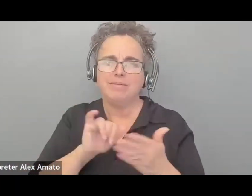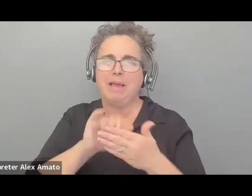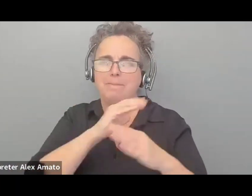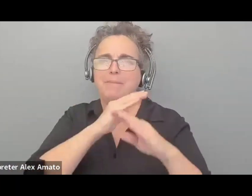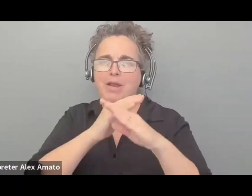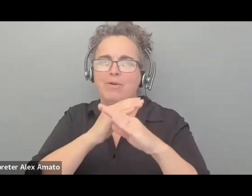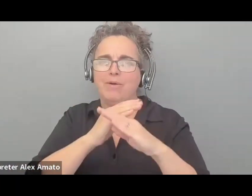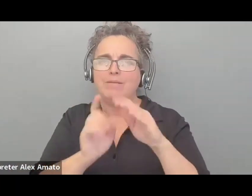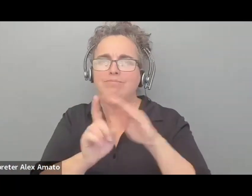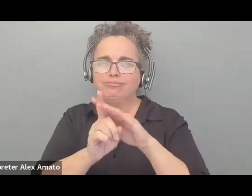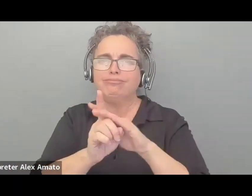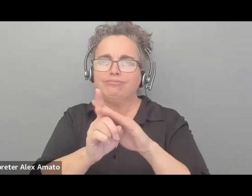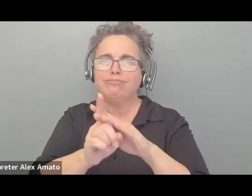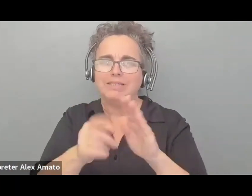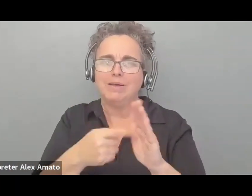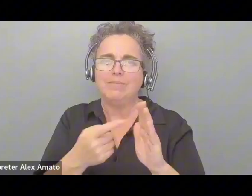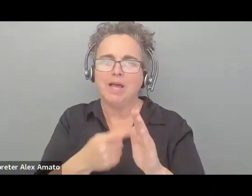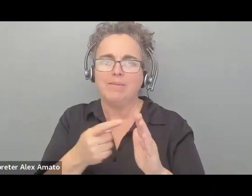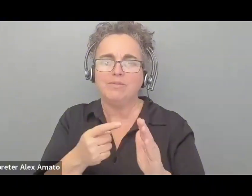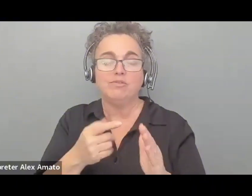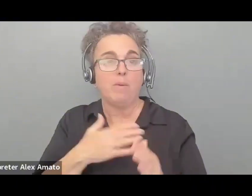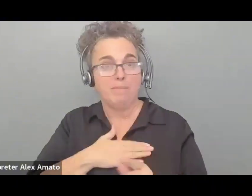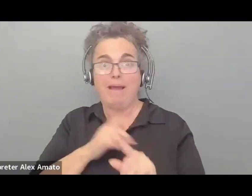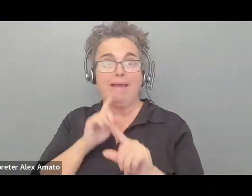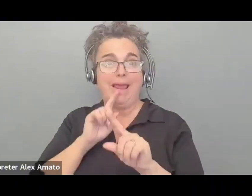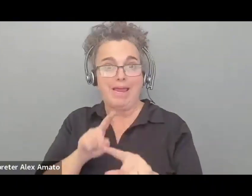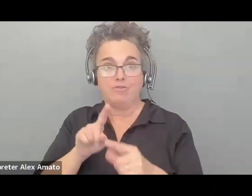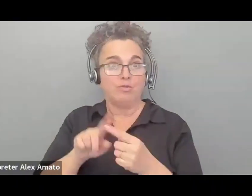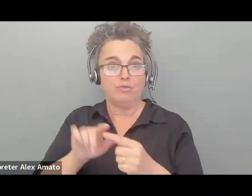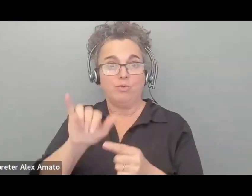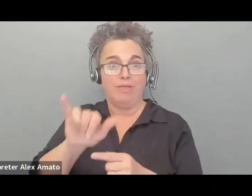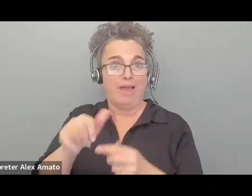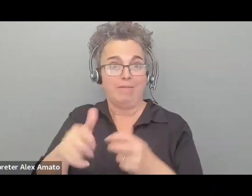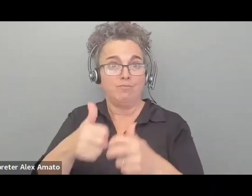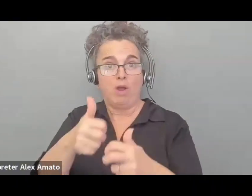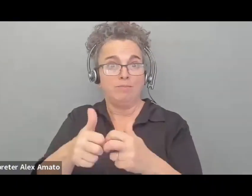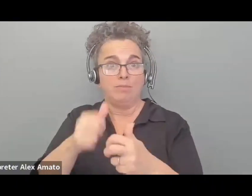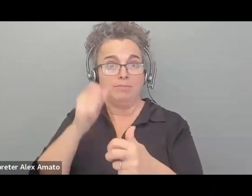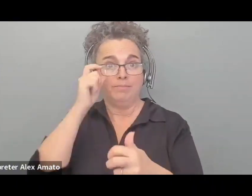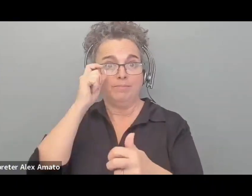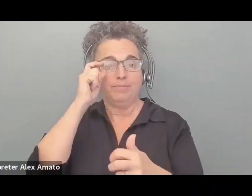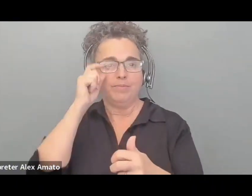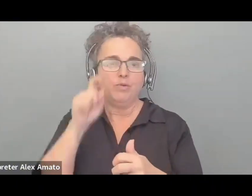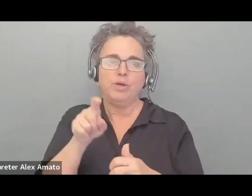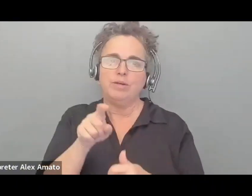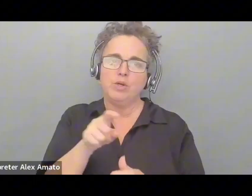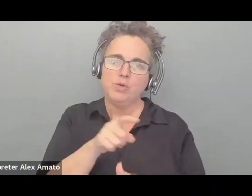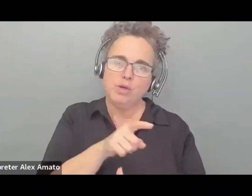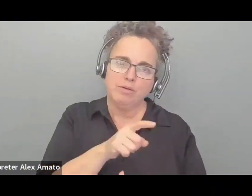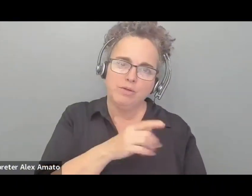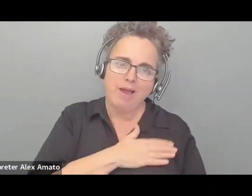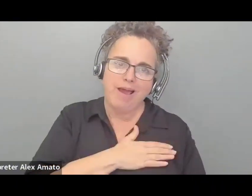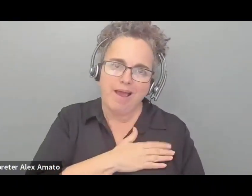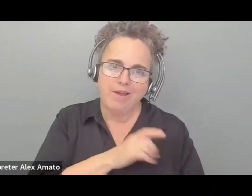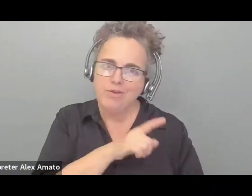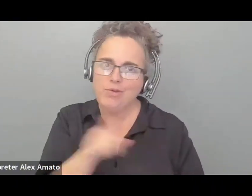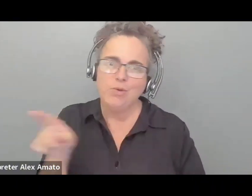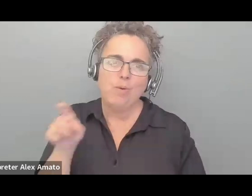And I think my answer to that very much is you have to be willing to pivot from what is your like perfect plan